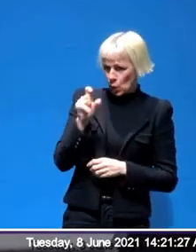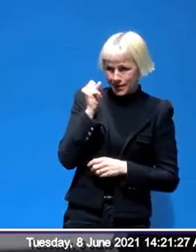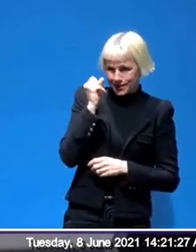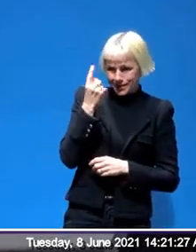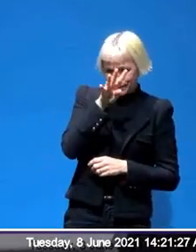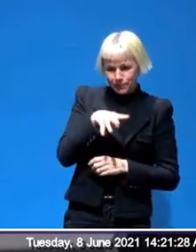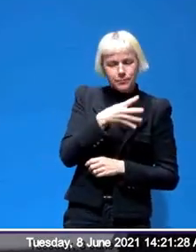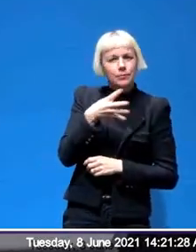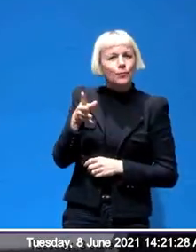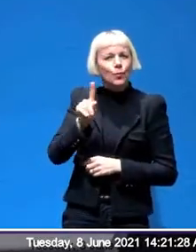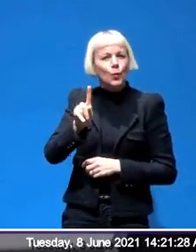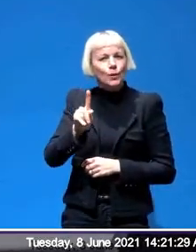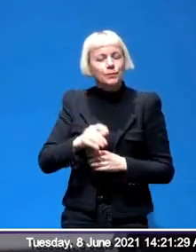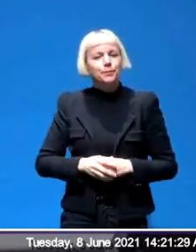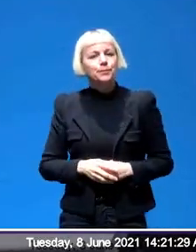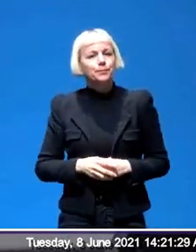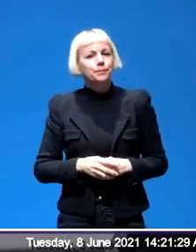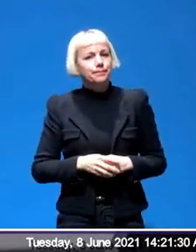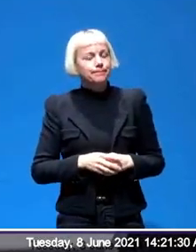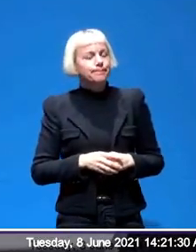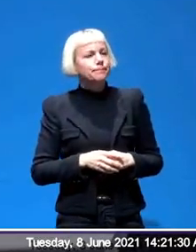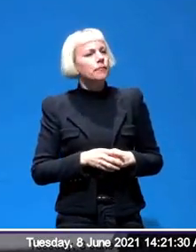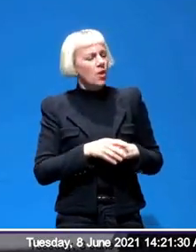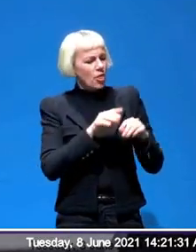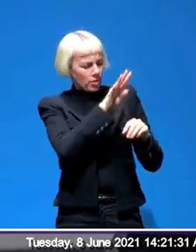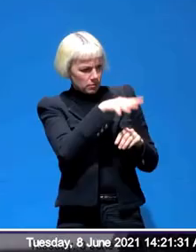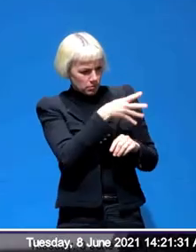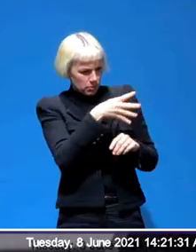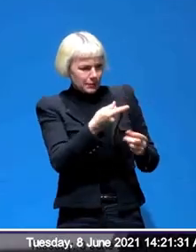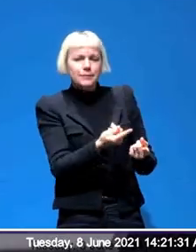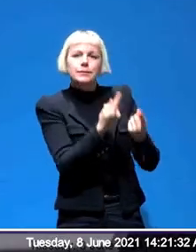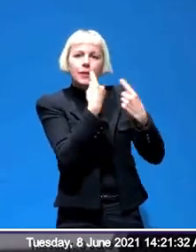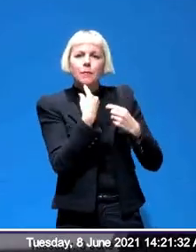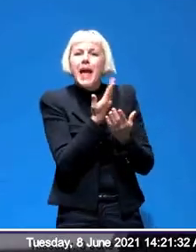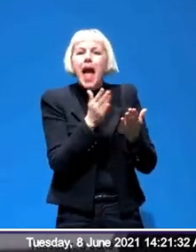It tells me the nature of how to classify an incident, whether it